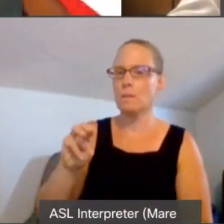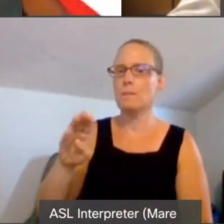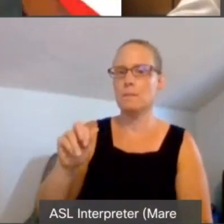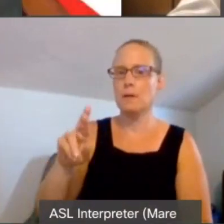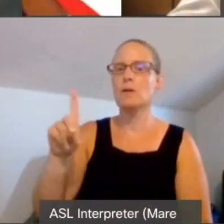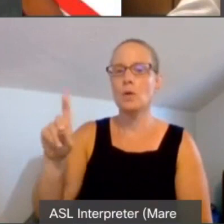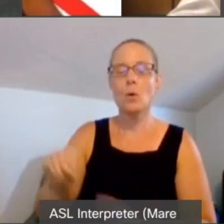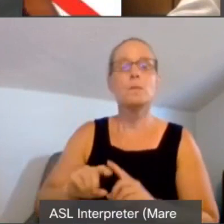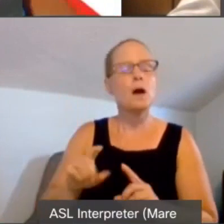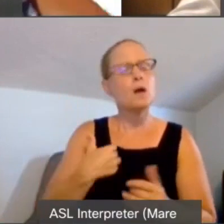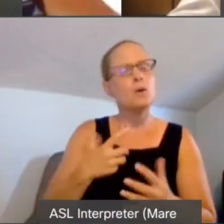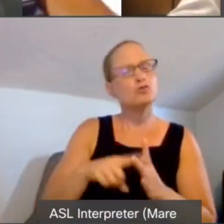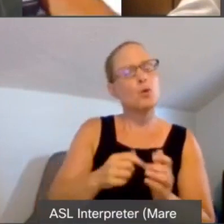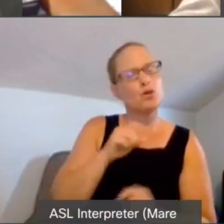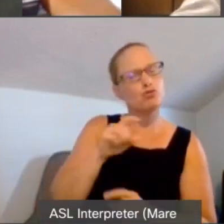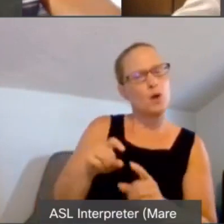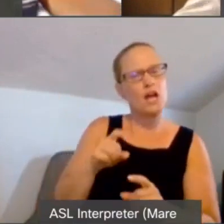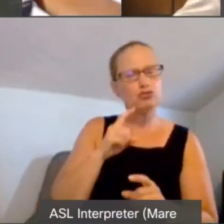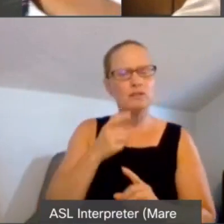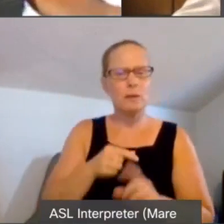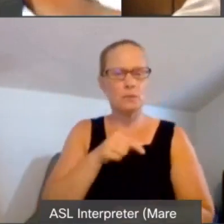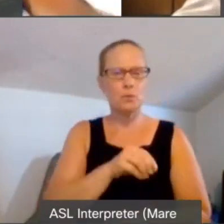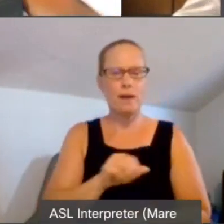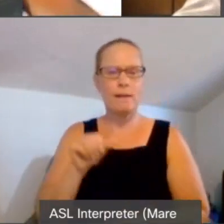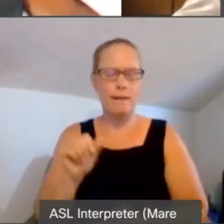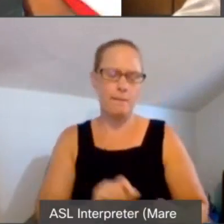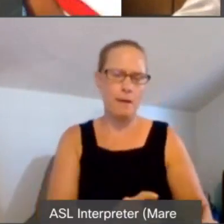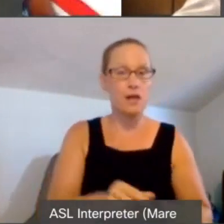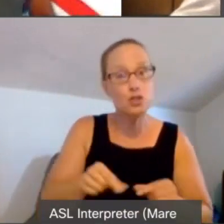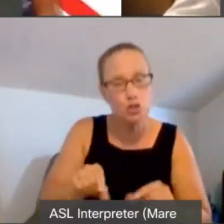that were entered in the Q and A pod during the webinar itself.